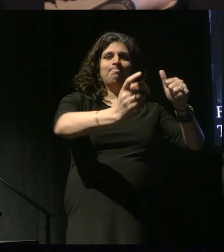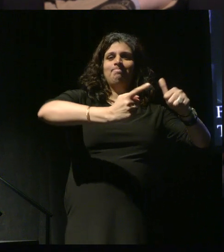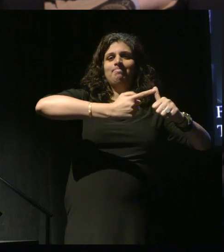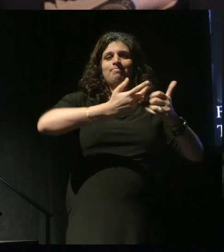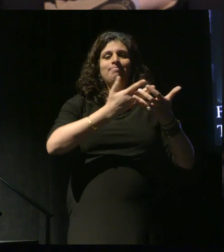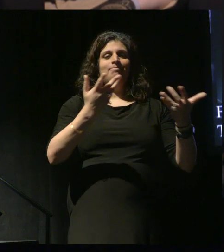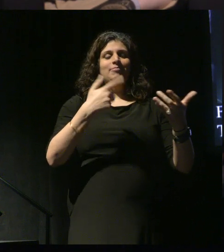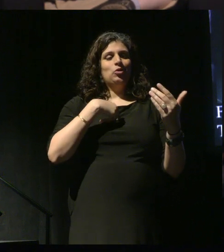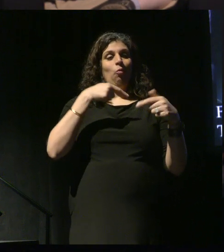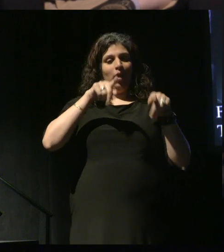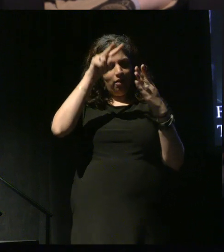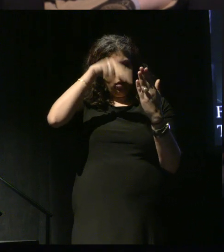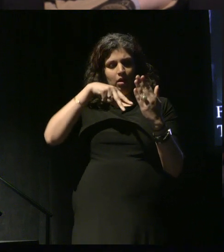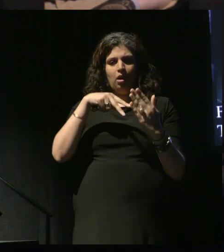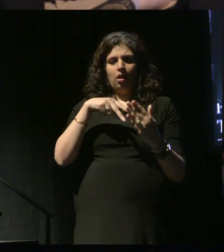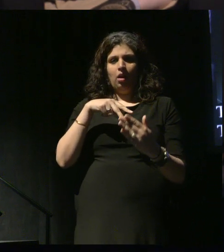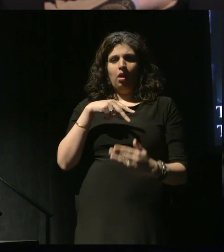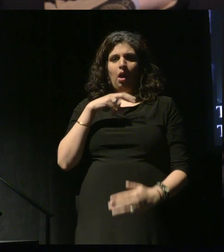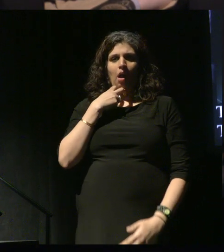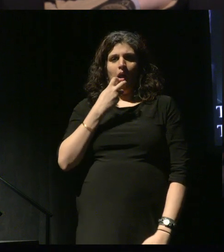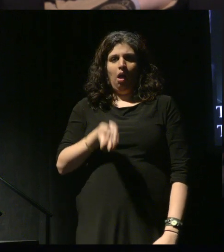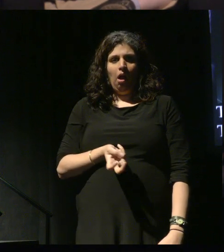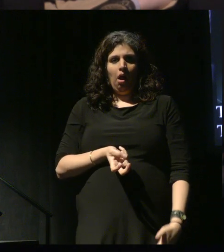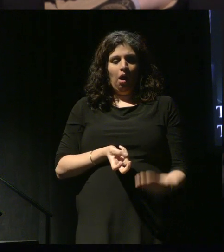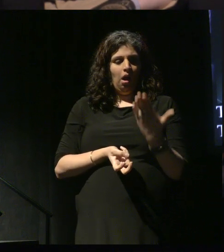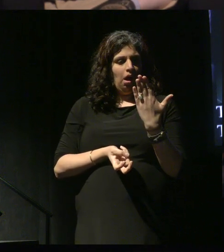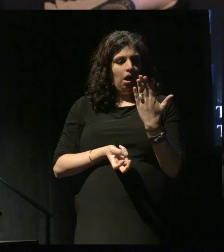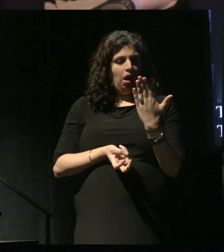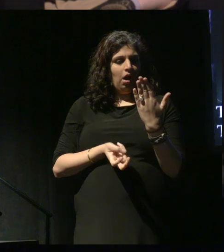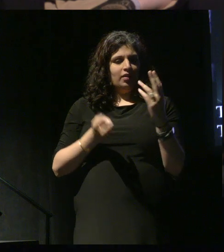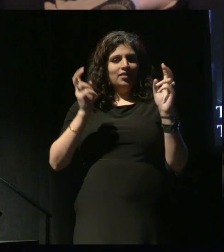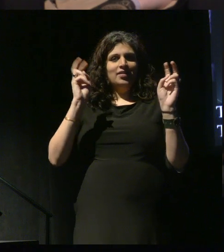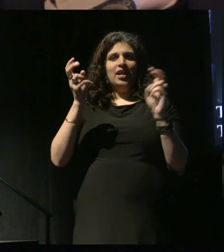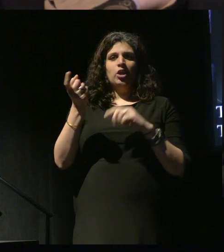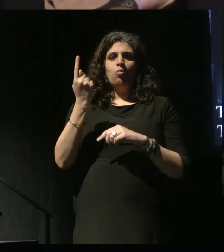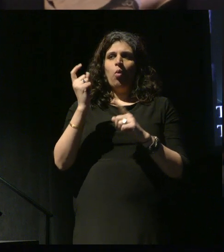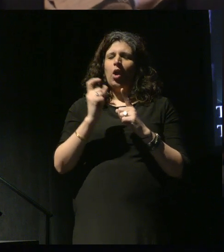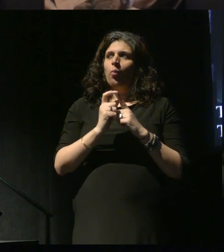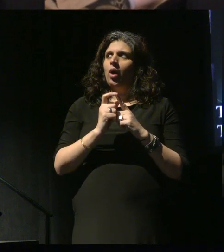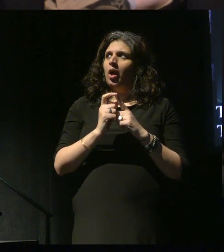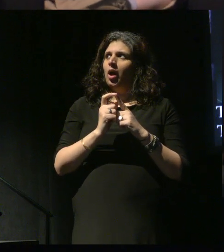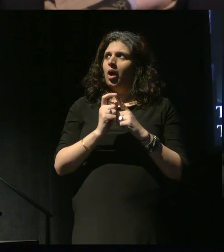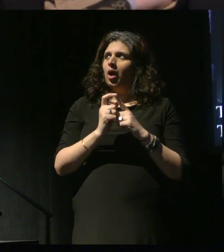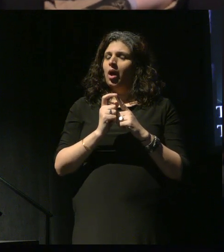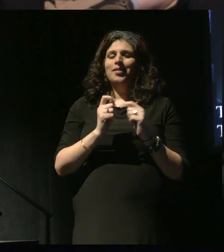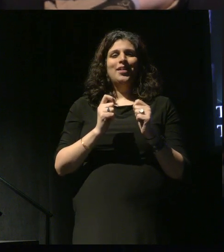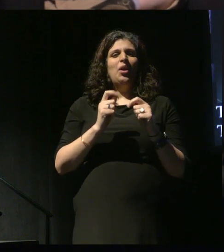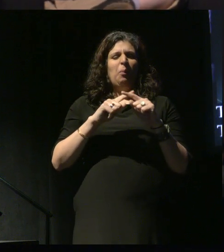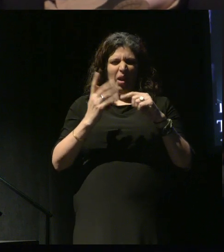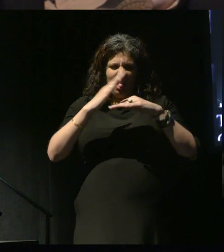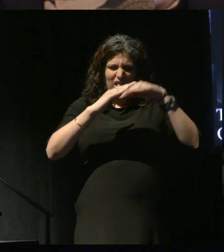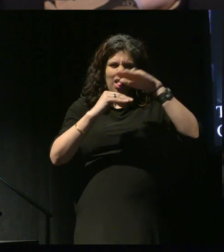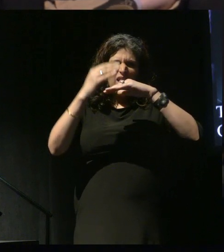I was like, oh my God, like, this title is one word, but there are so many layers to the meaning.